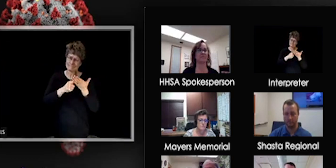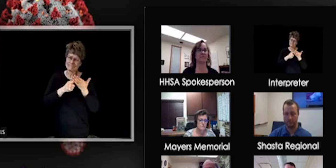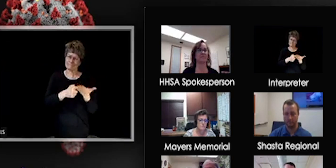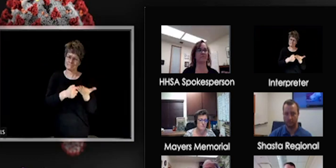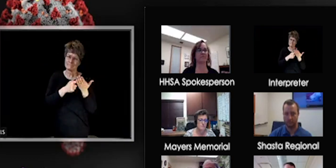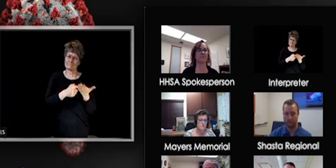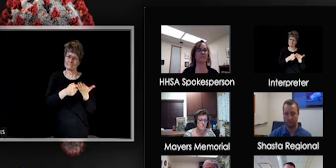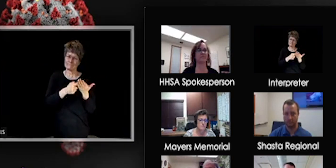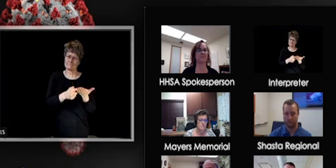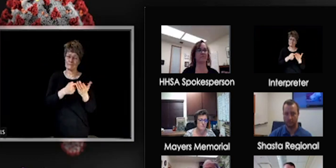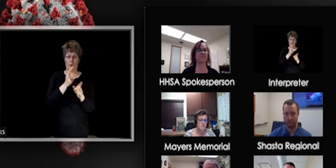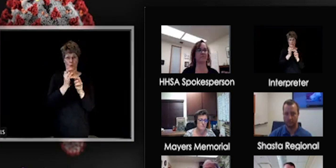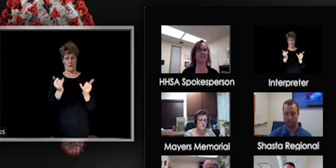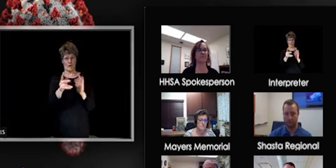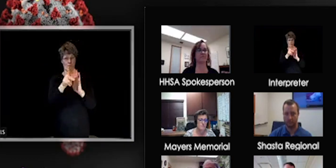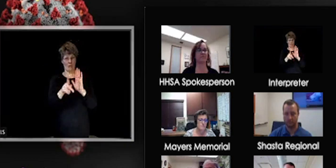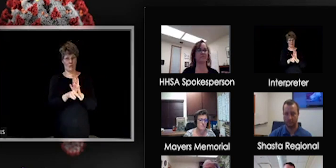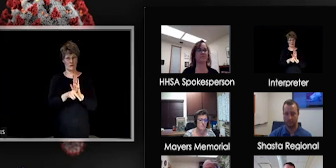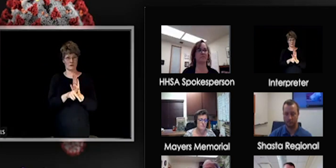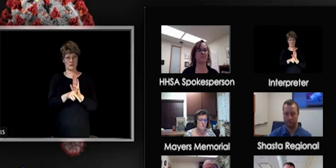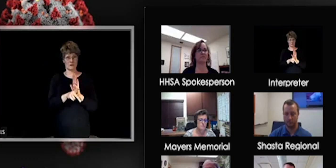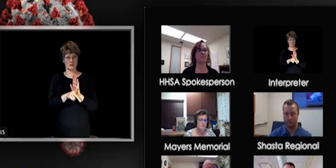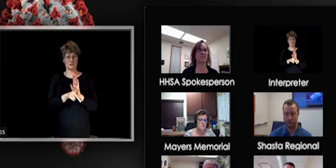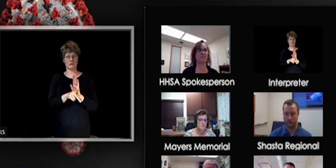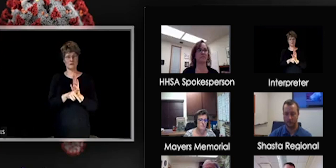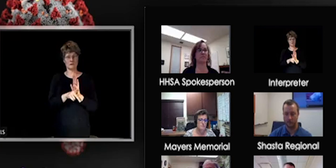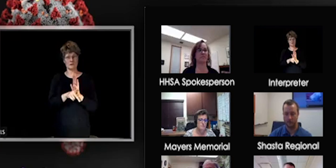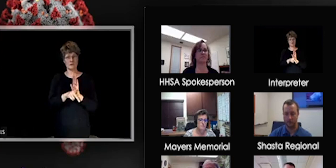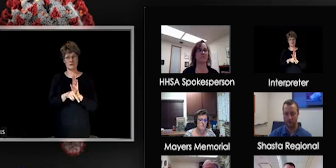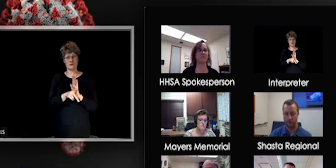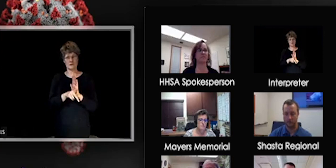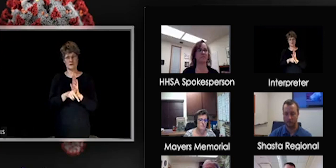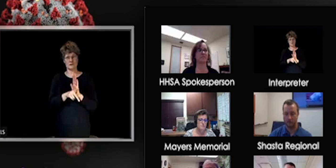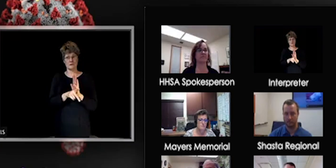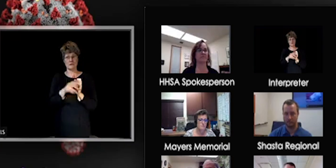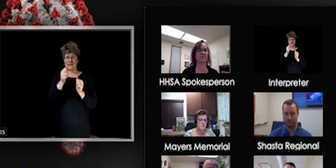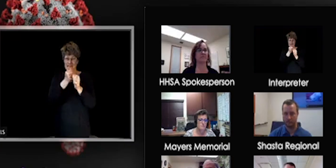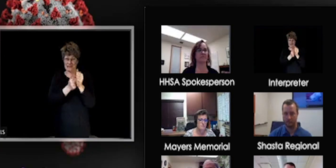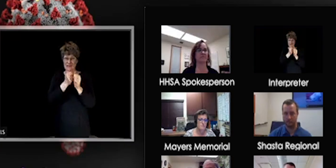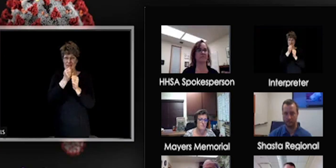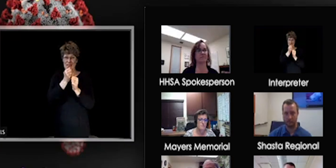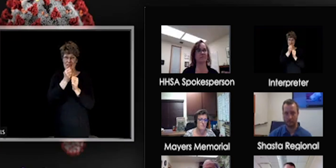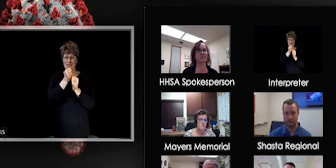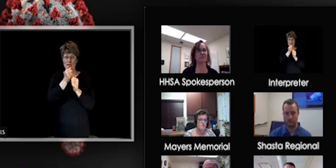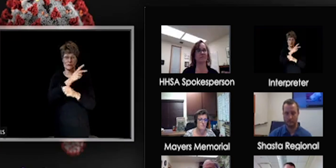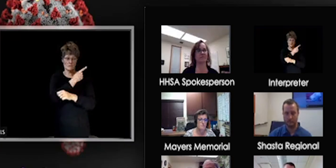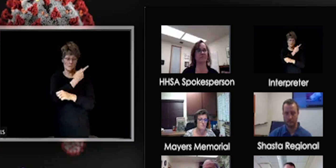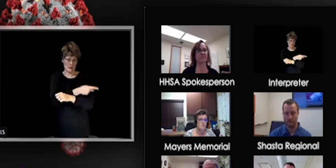the policy is it’s an exception based process. So, there are times, when based on the patient’s